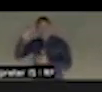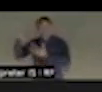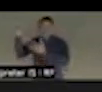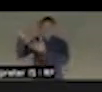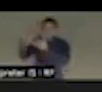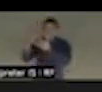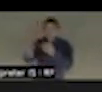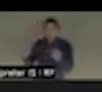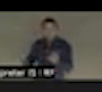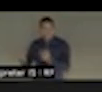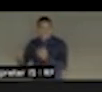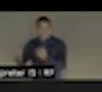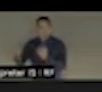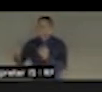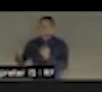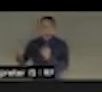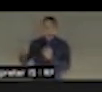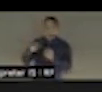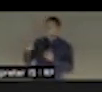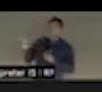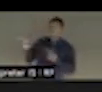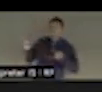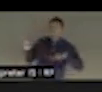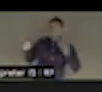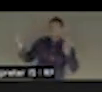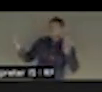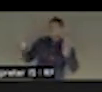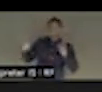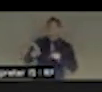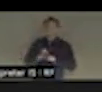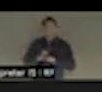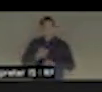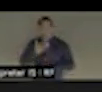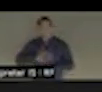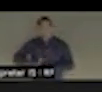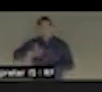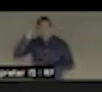Strangely enough, this is still not common knowledge everywhere. So really it's a lot about awareness